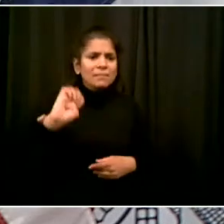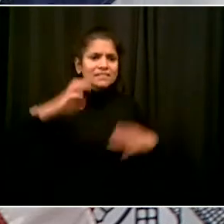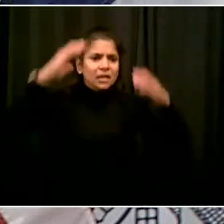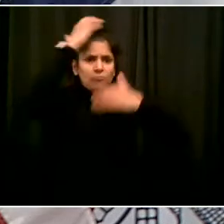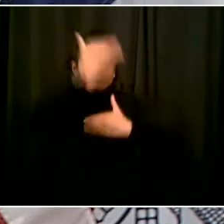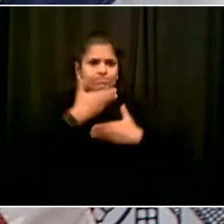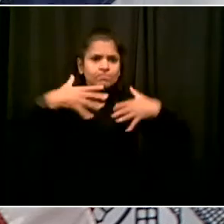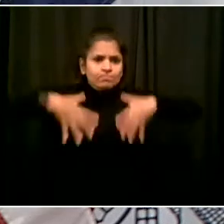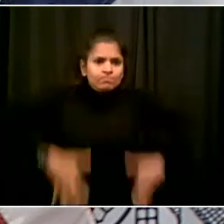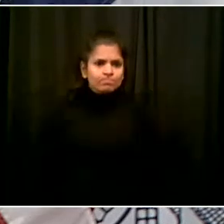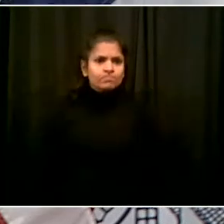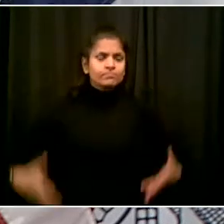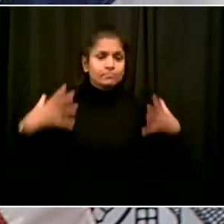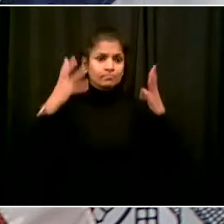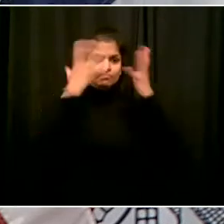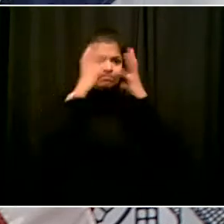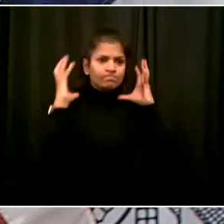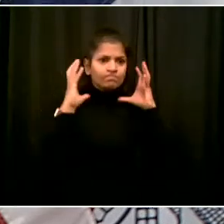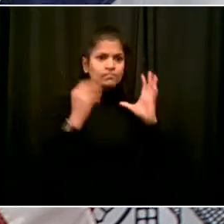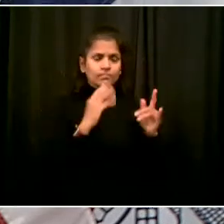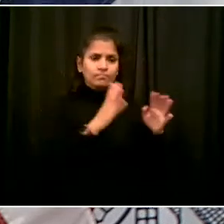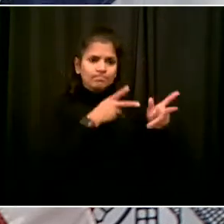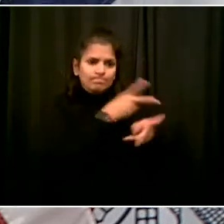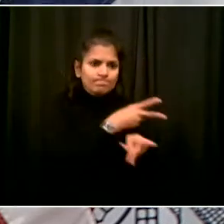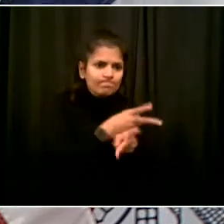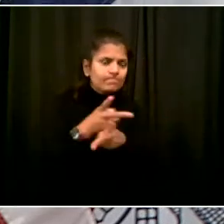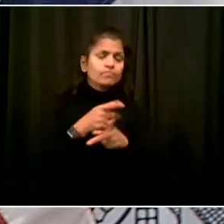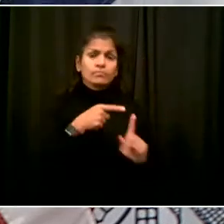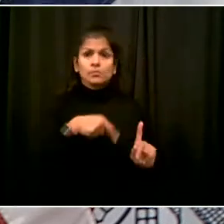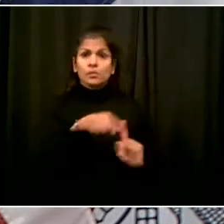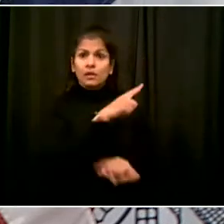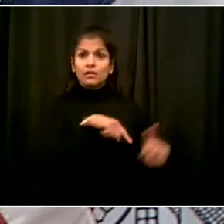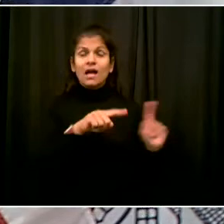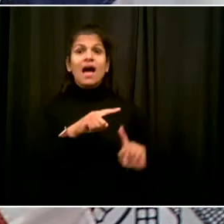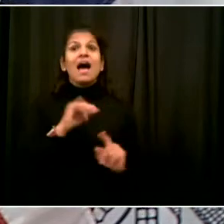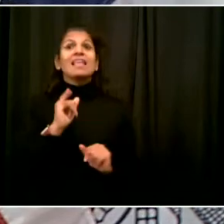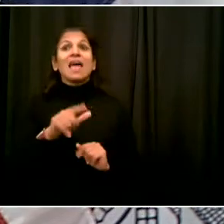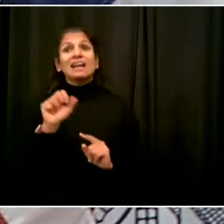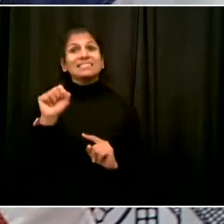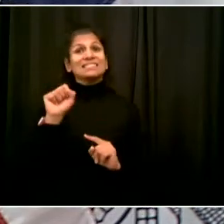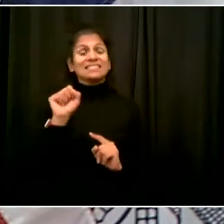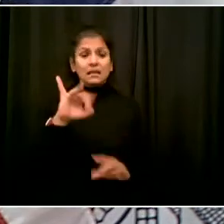REGULARLY ONN THEIR NEEDS. HAVE TO BE VERY CARREFUL THIS TIME TO MAKE